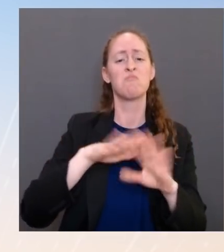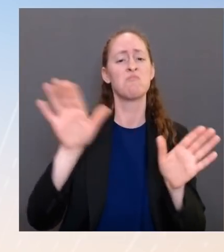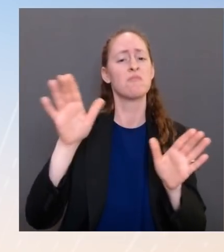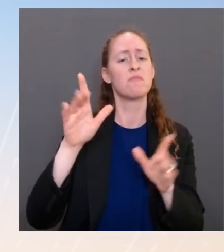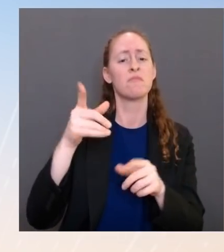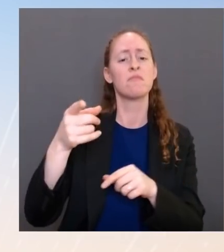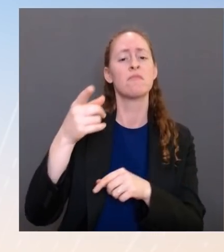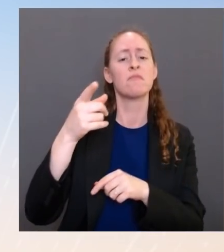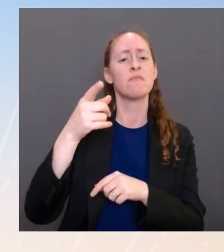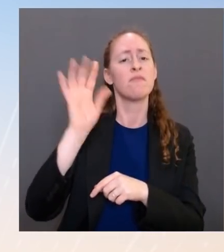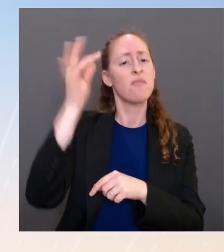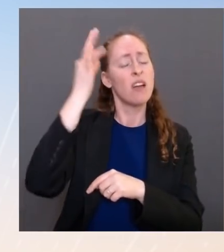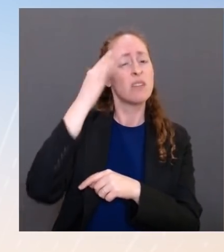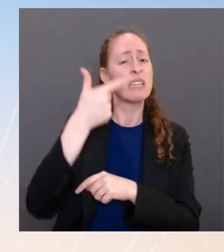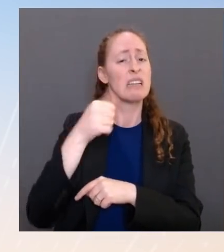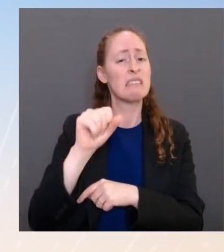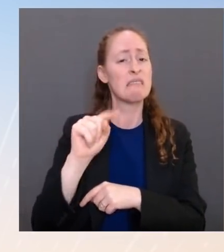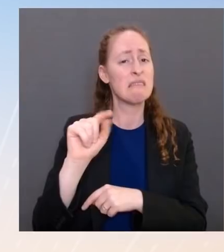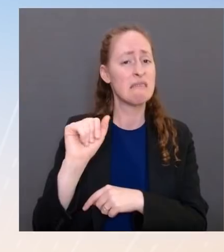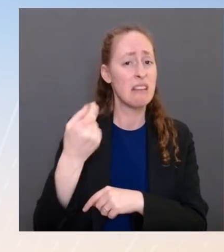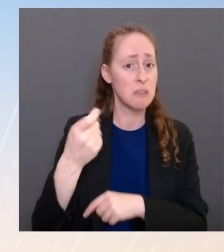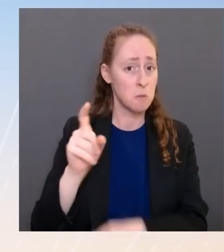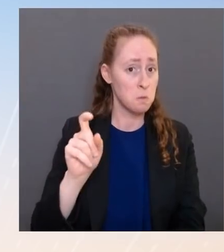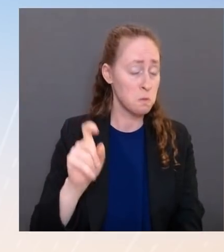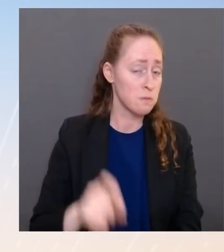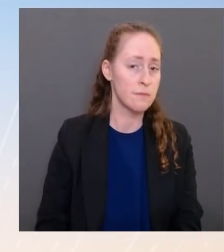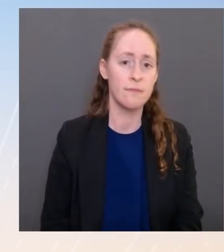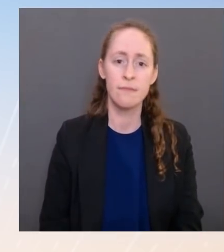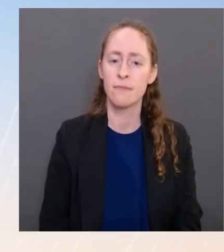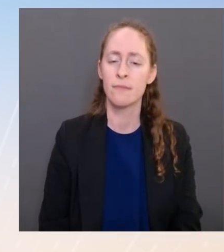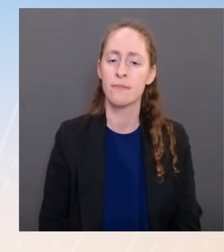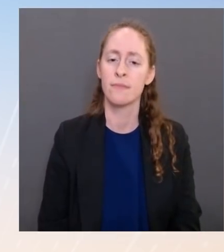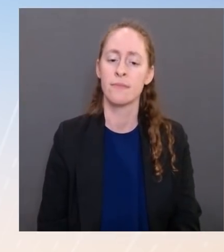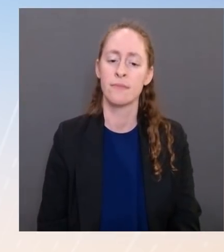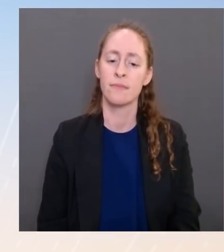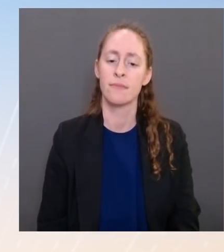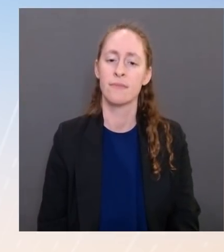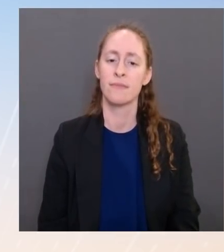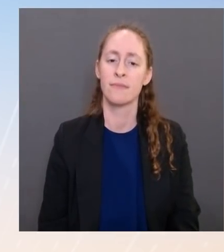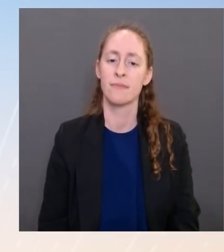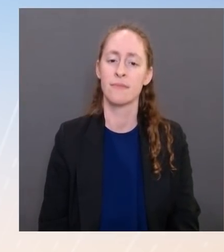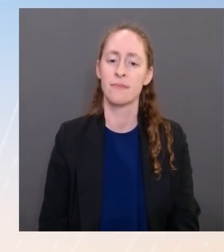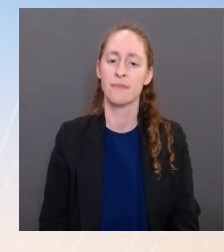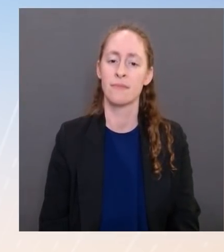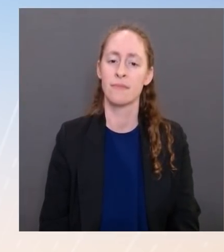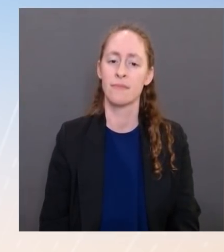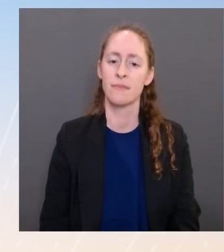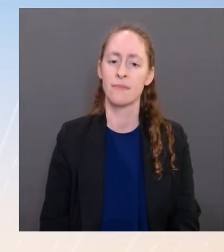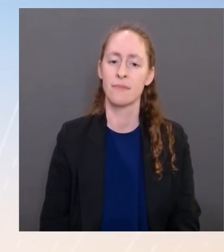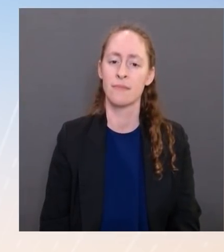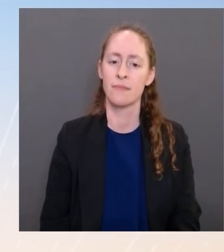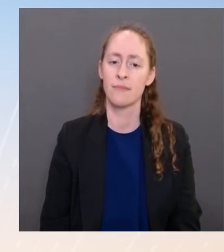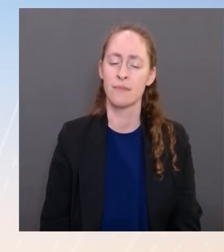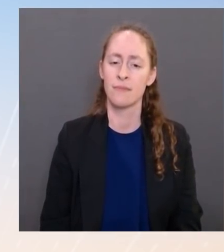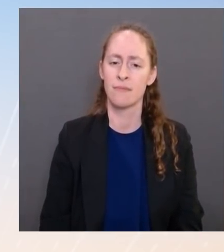There -- it would lower gas, I think, about -- you can check me on this; I think you know the answer -- about 18 cents, I believe.